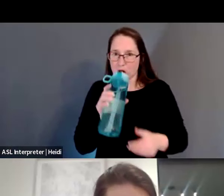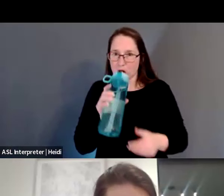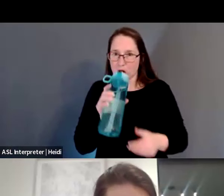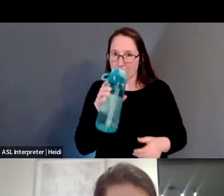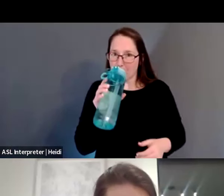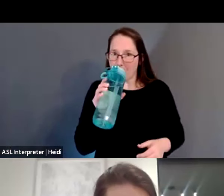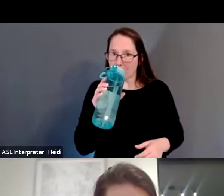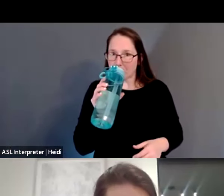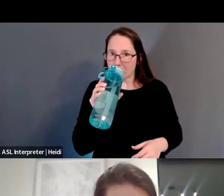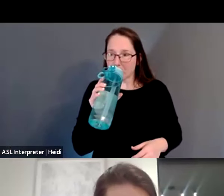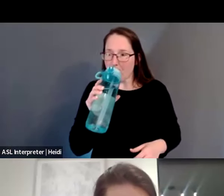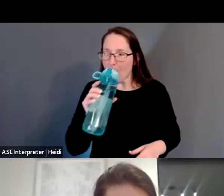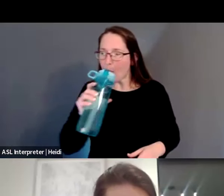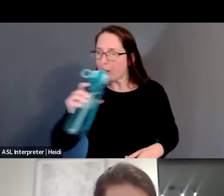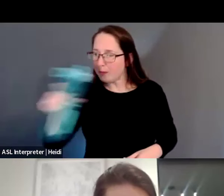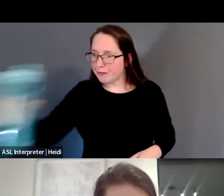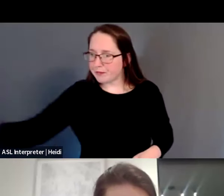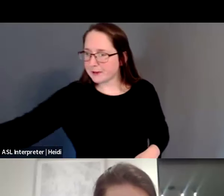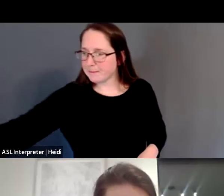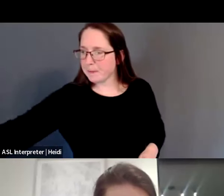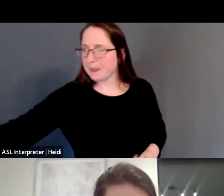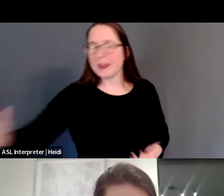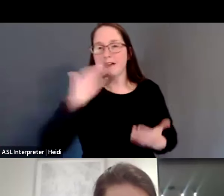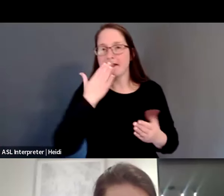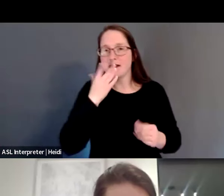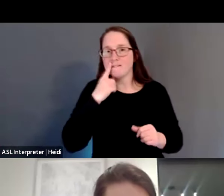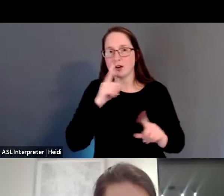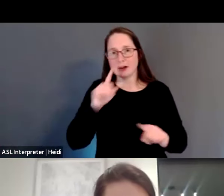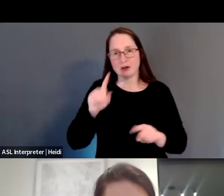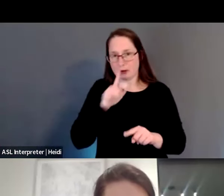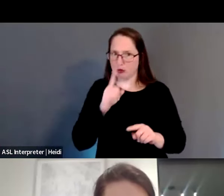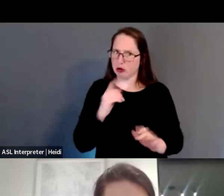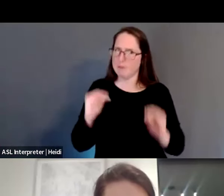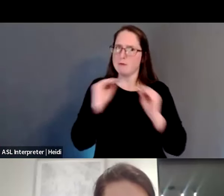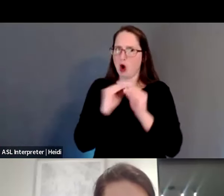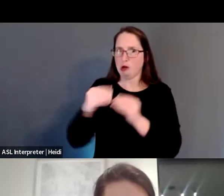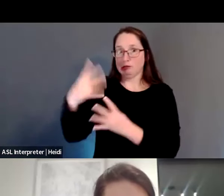Thank you for answering all of our questions. I am sure there are a lot more that we would love to ask